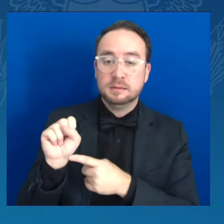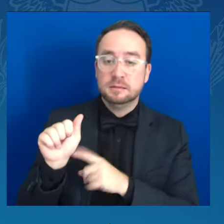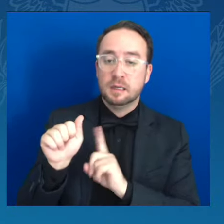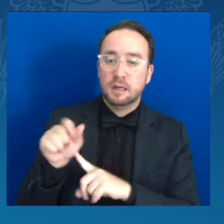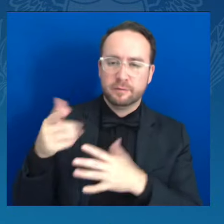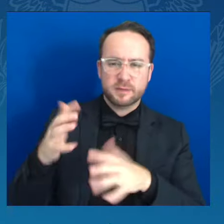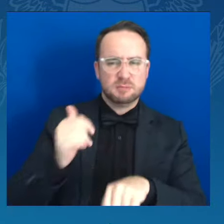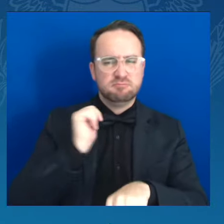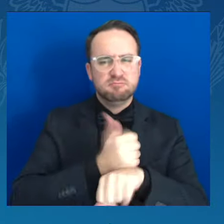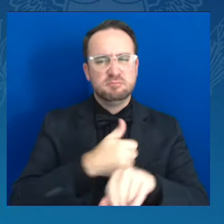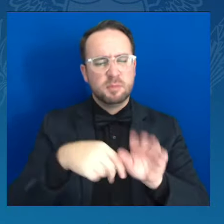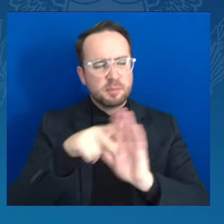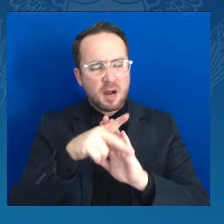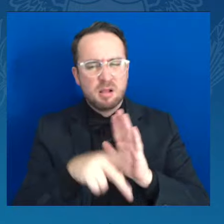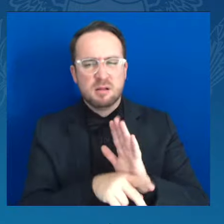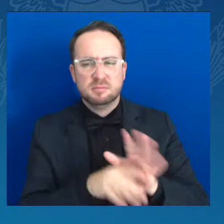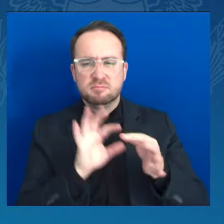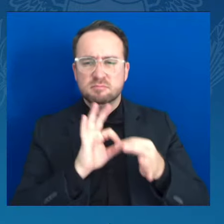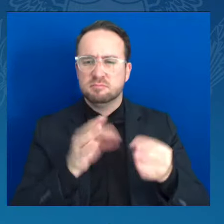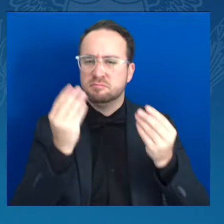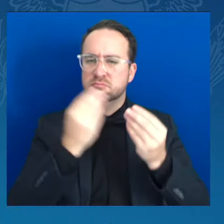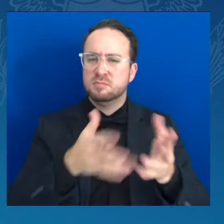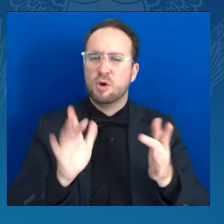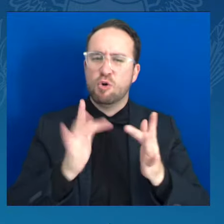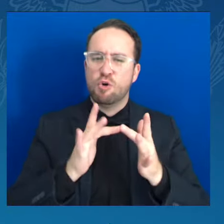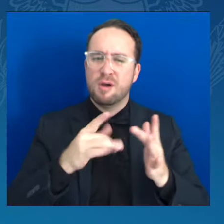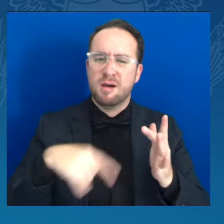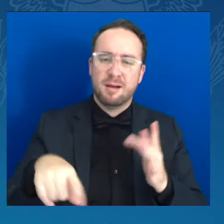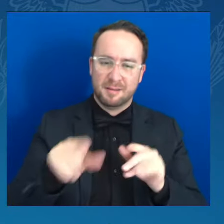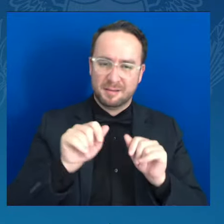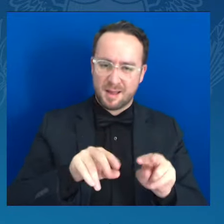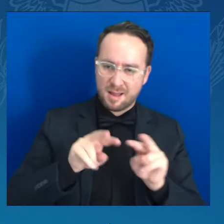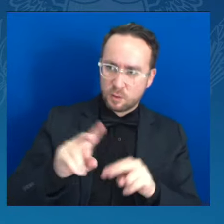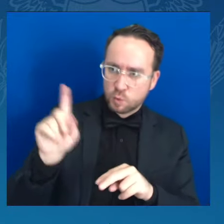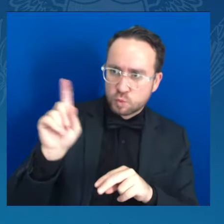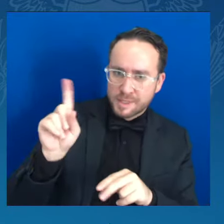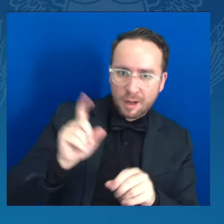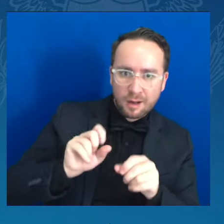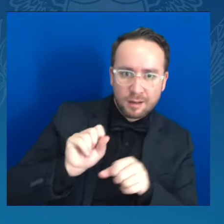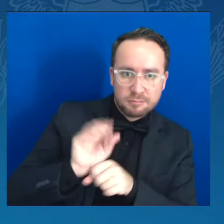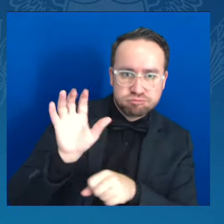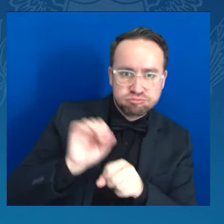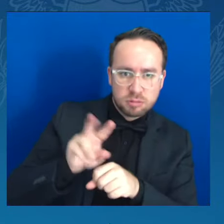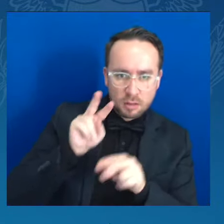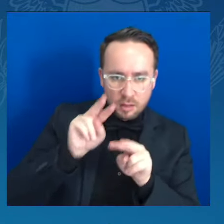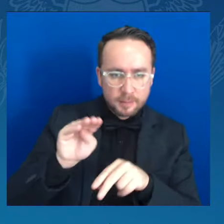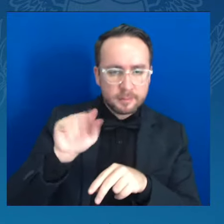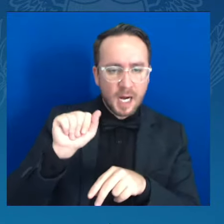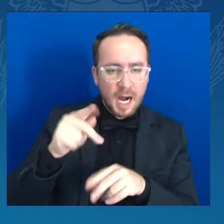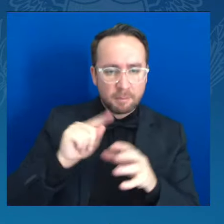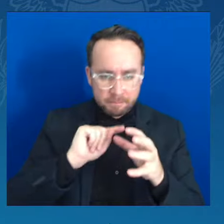and Atmospheric Administration to identify leaks from natural gas infrastructure in cities.